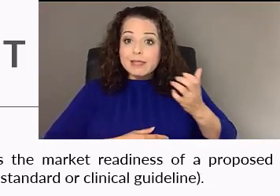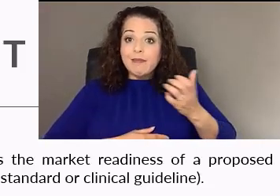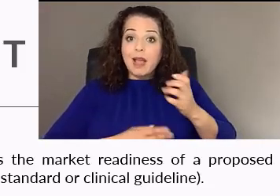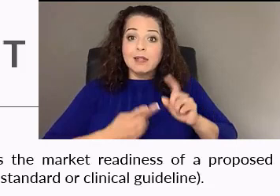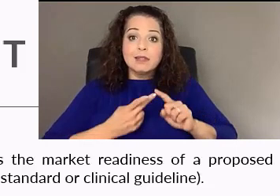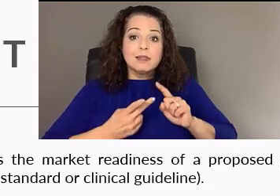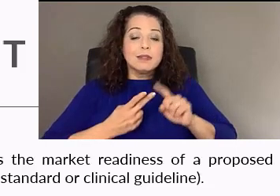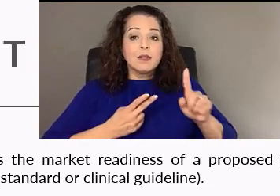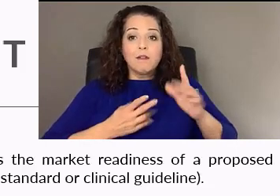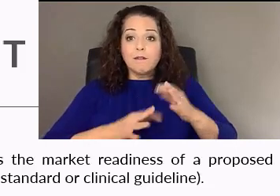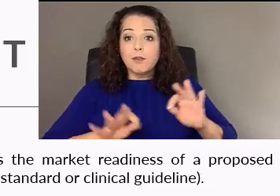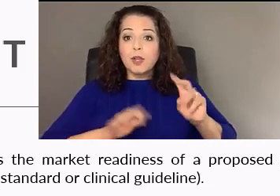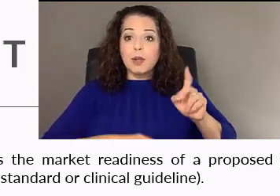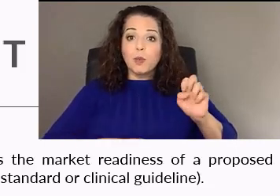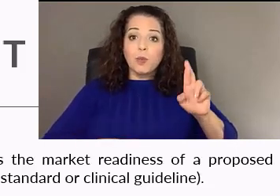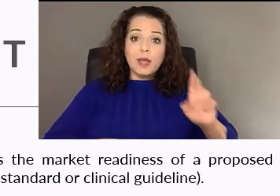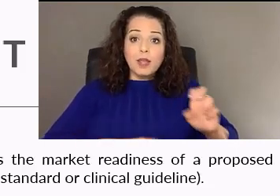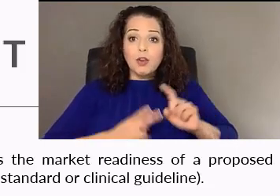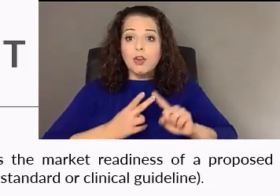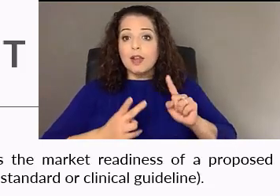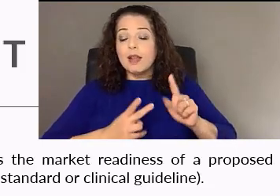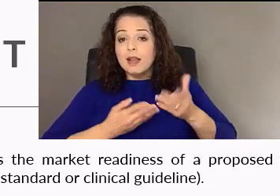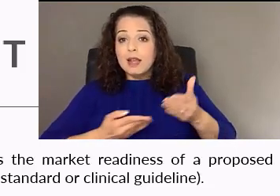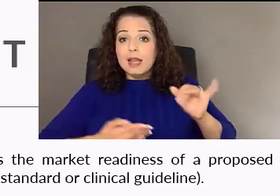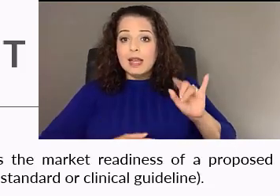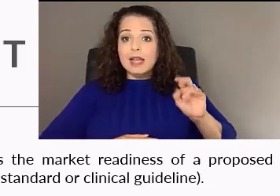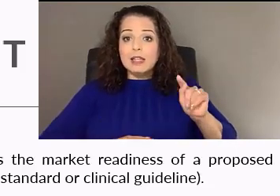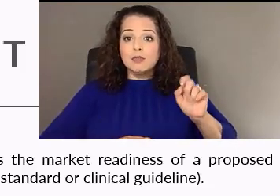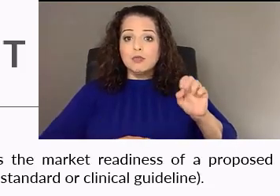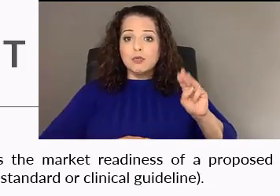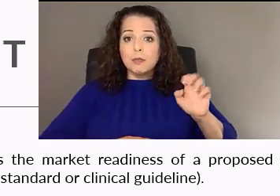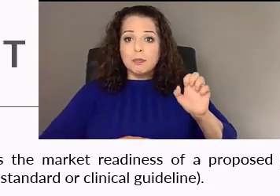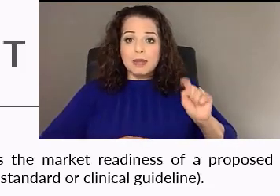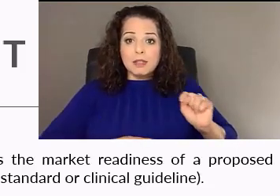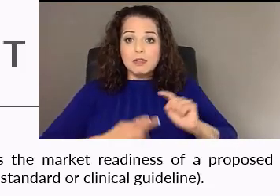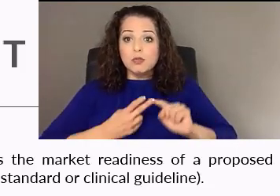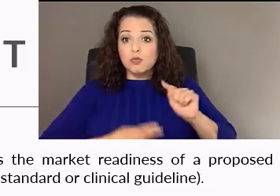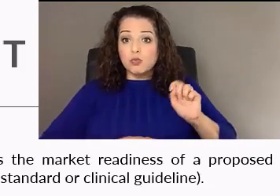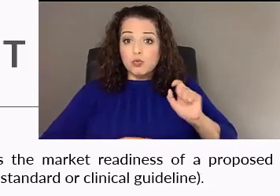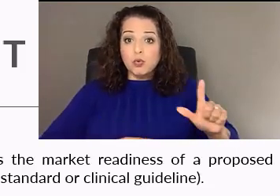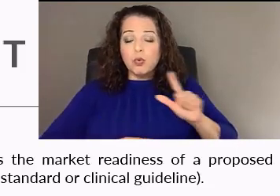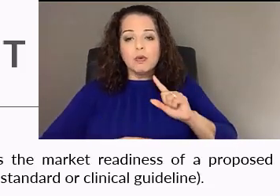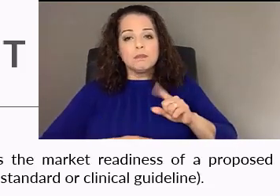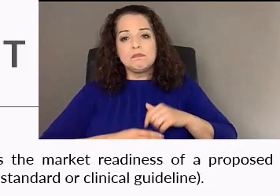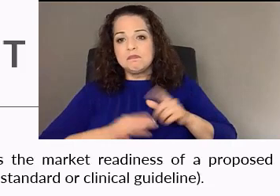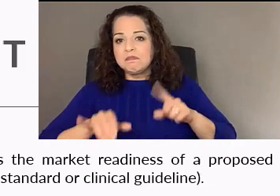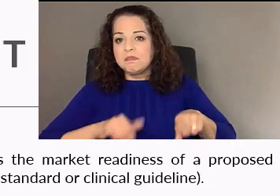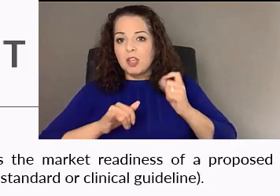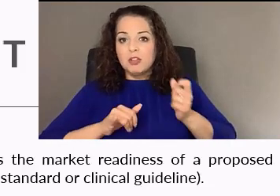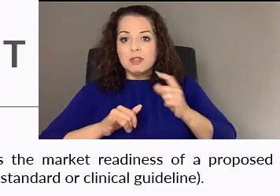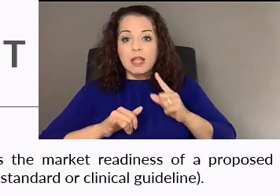or tool, or even a standard in clinical guidelines. So what is the problem you are trying to solve?